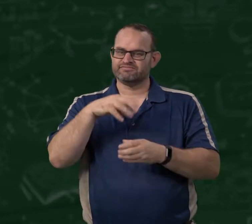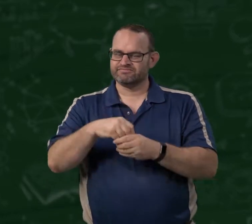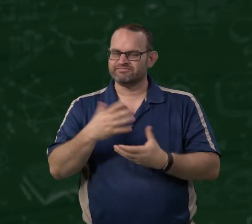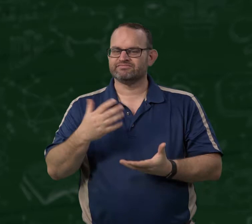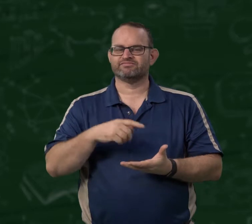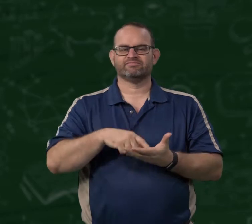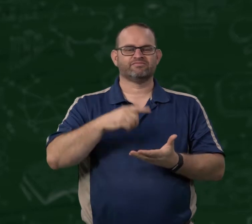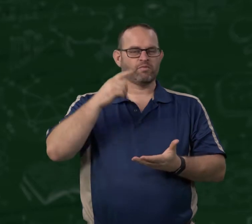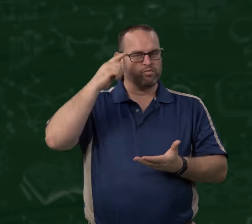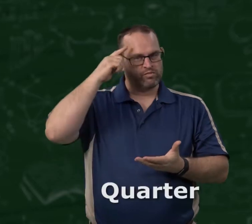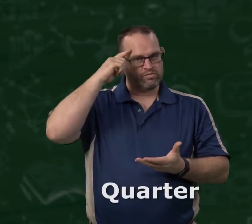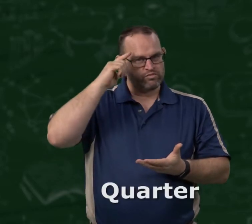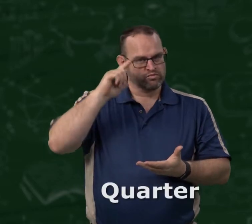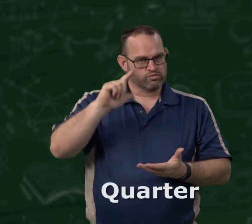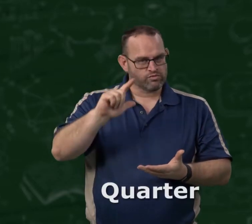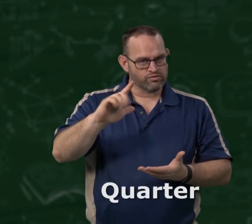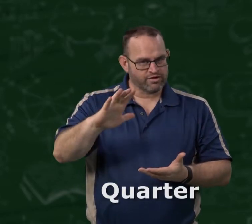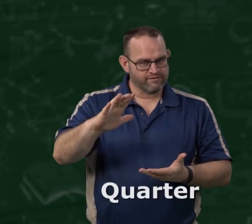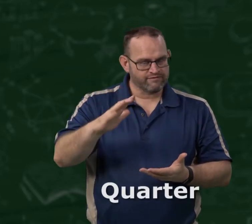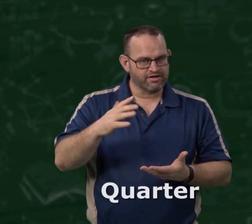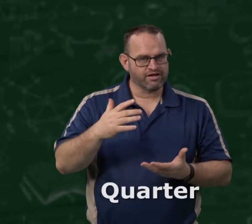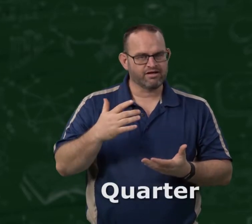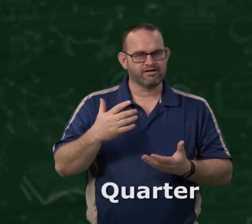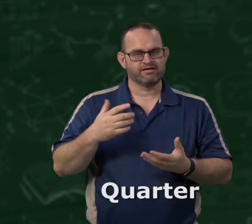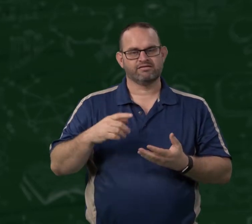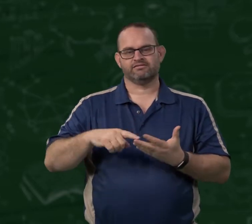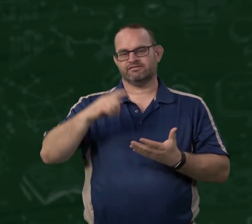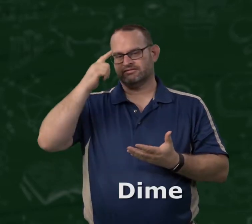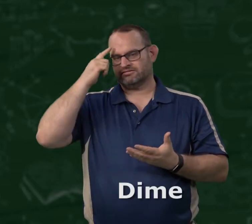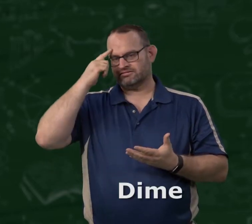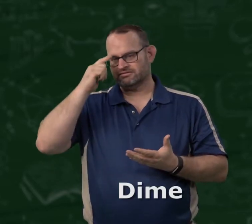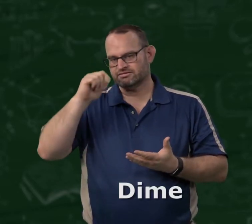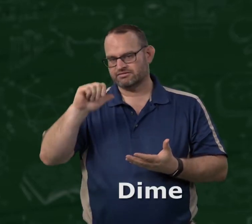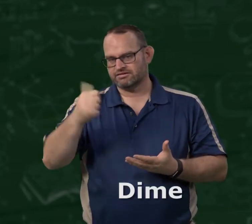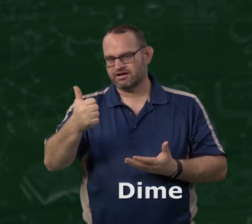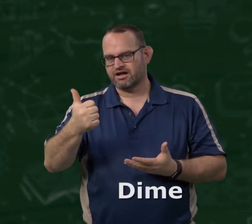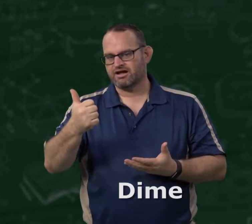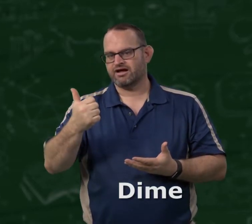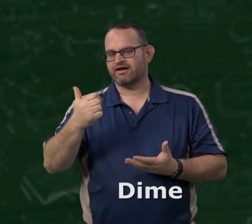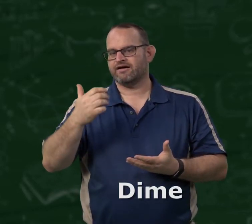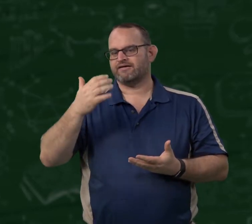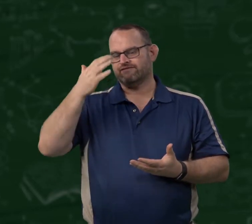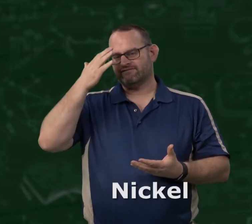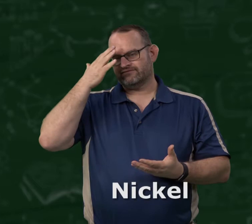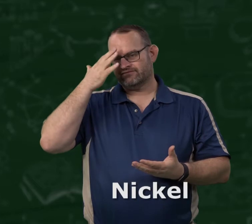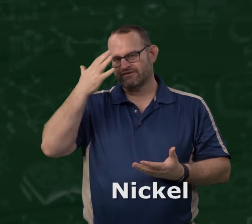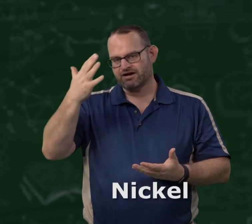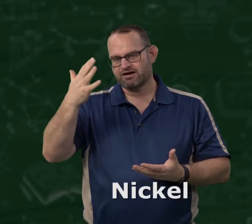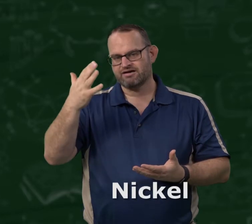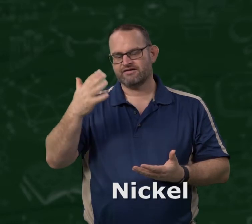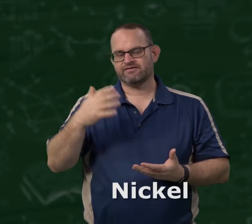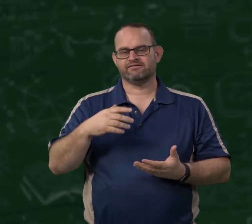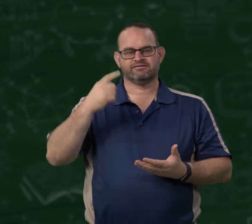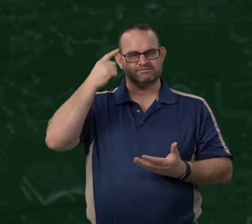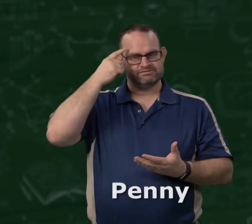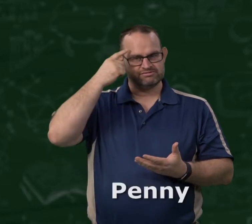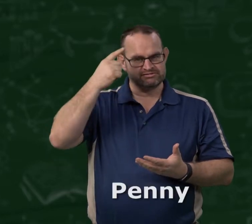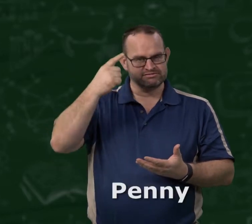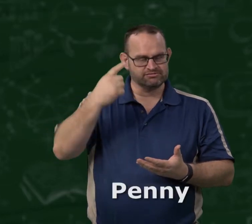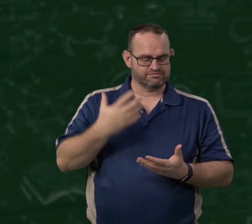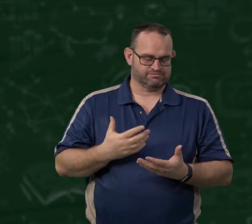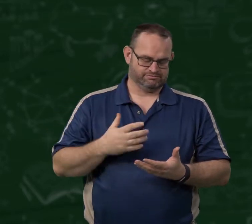ex: a quarter ($0.25), a dime ($0.10), a nickel ($0.05), and a penny ($0.01).